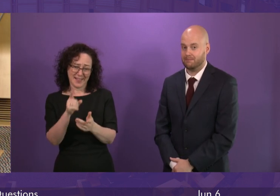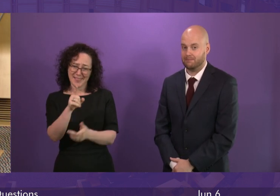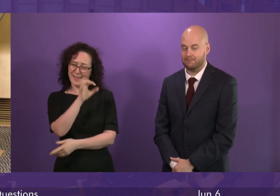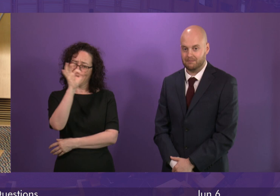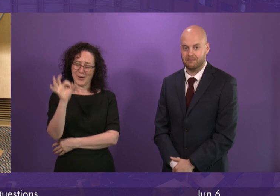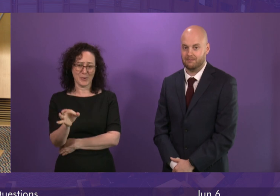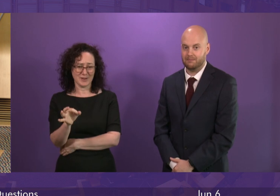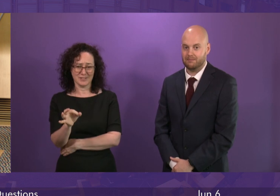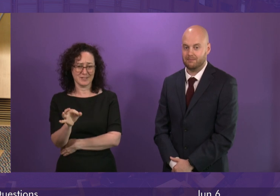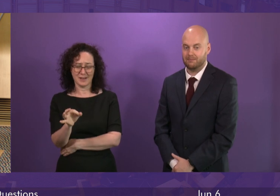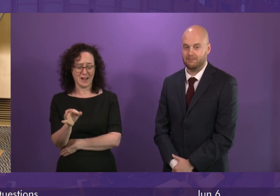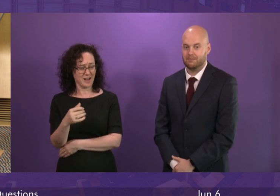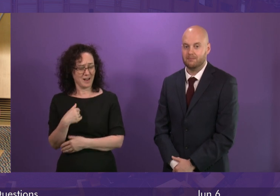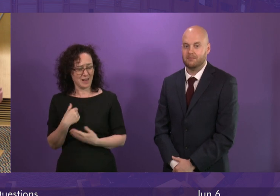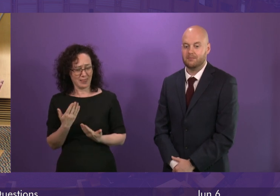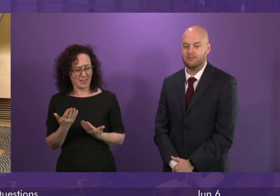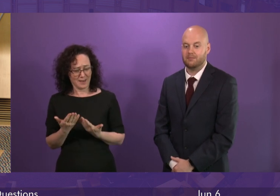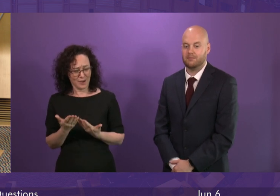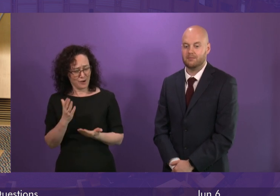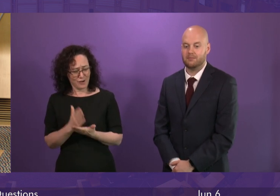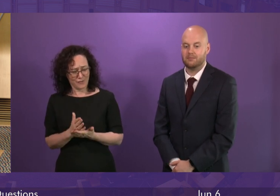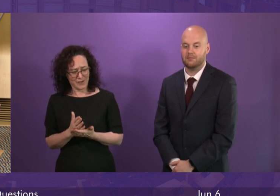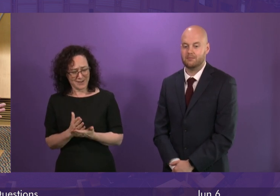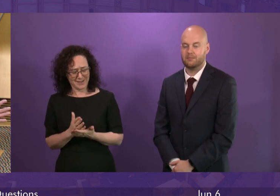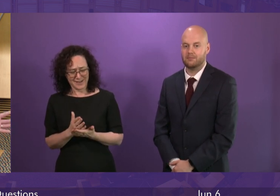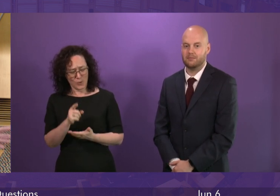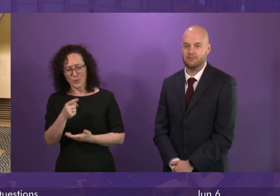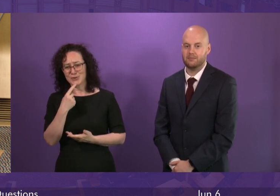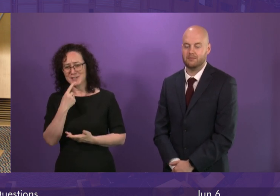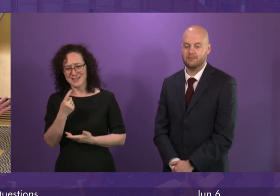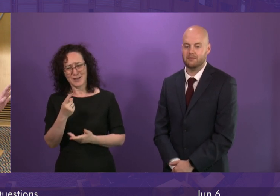discourse in this Parliament for Willie Rennie to characterise his questions in that way.